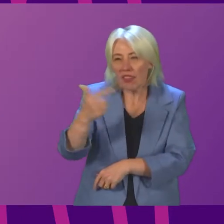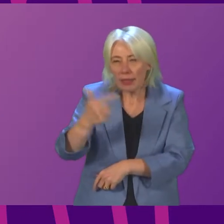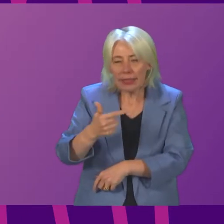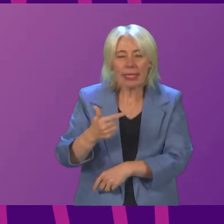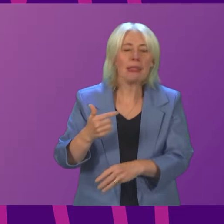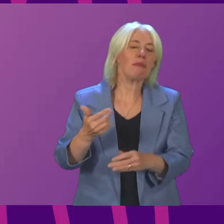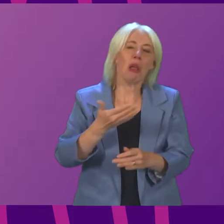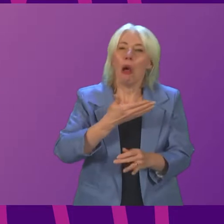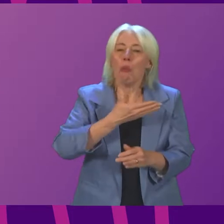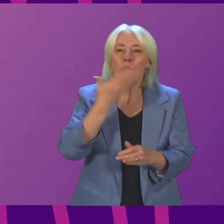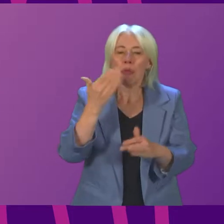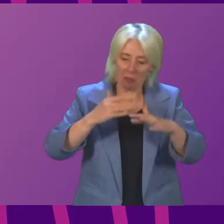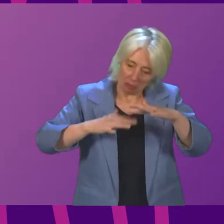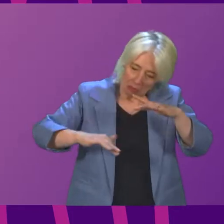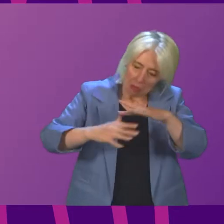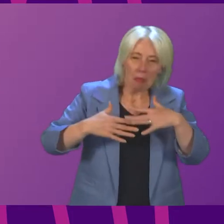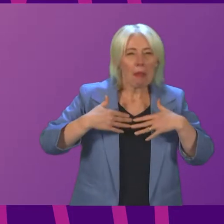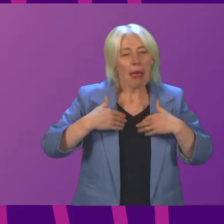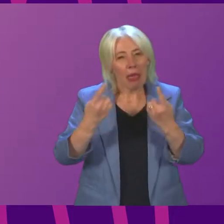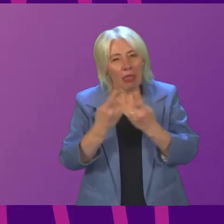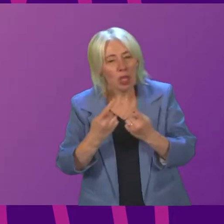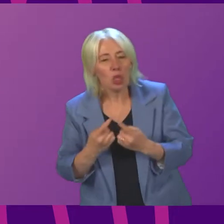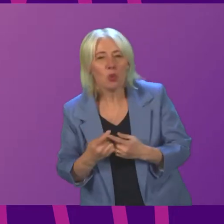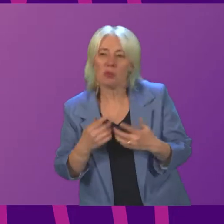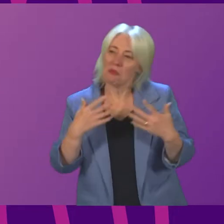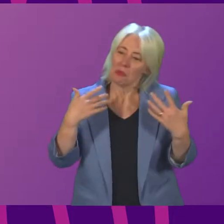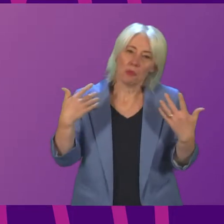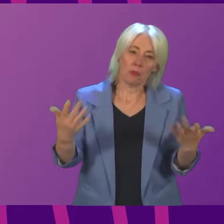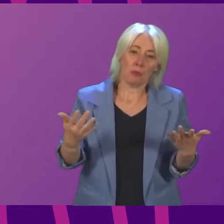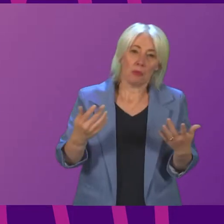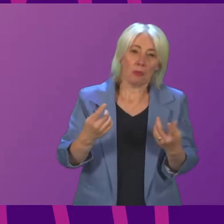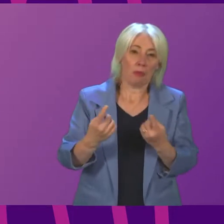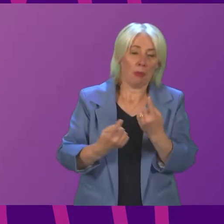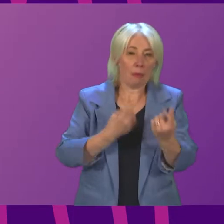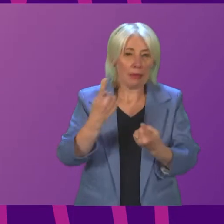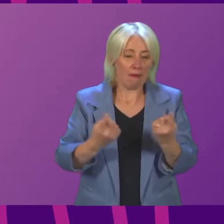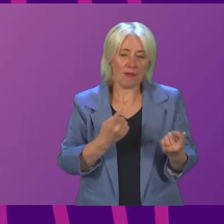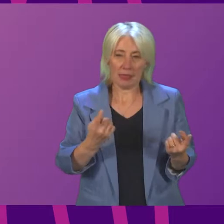have other underlying risk factors, such as having an underlying medical condition